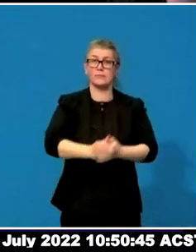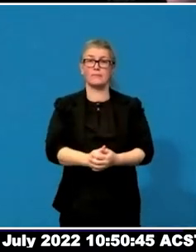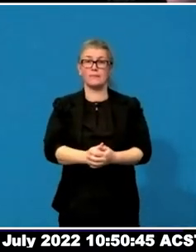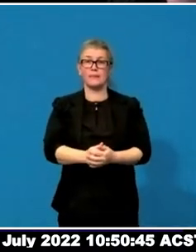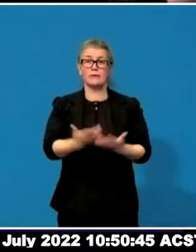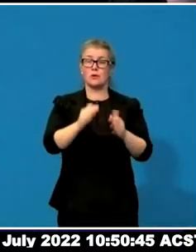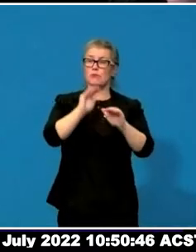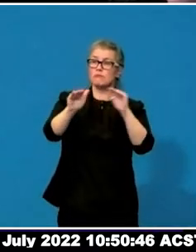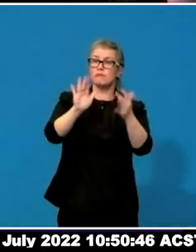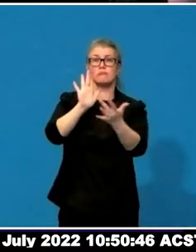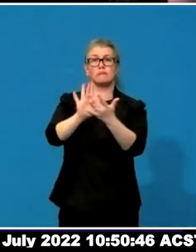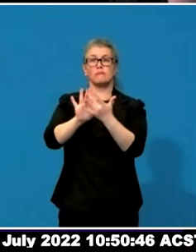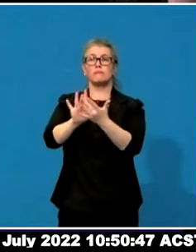in the NDIS scheme.